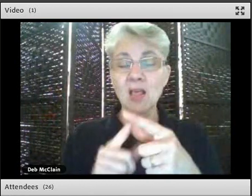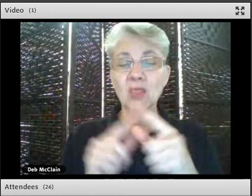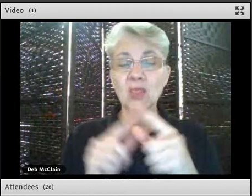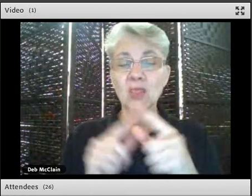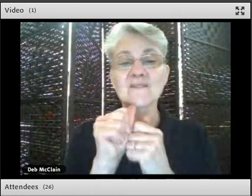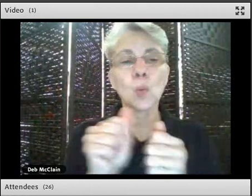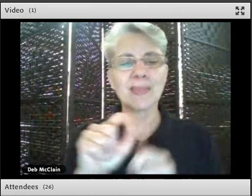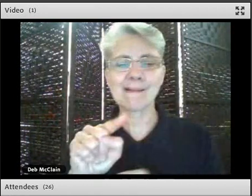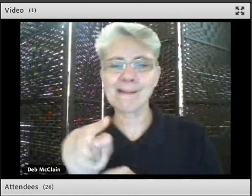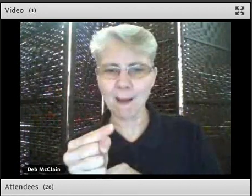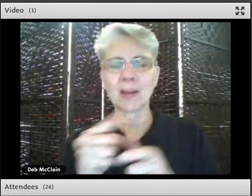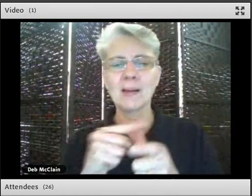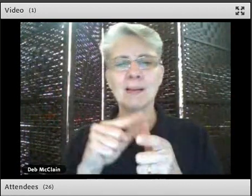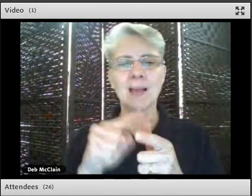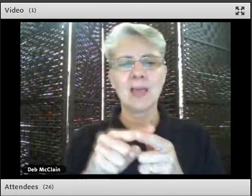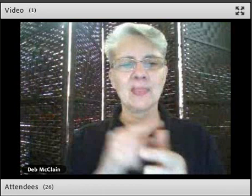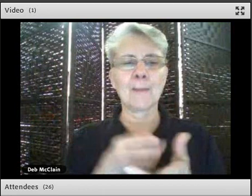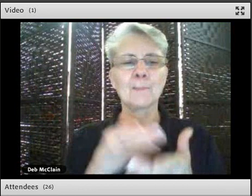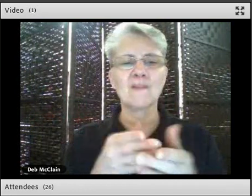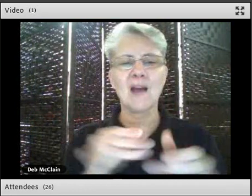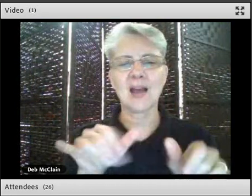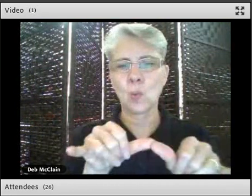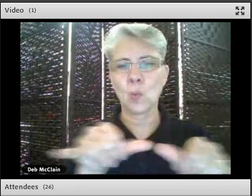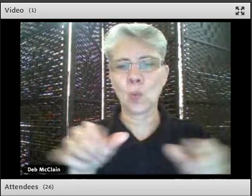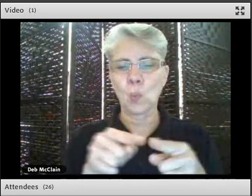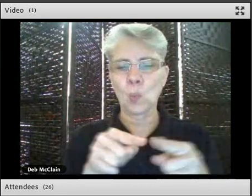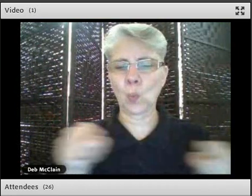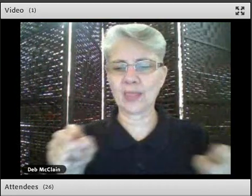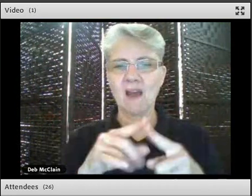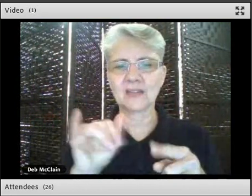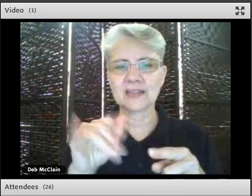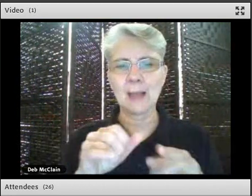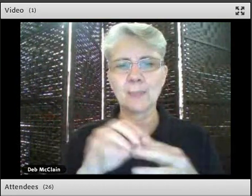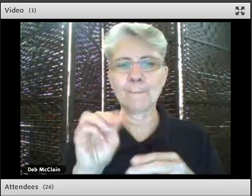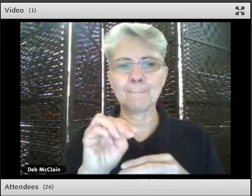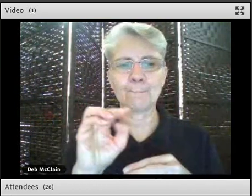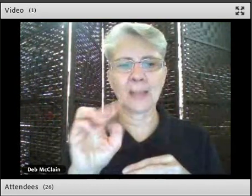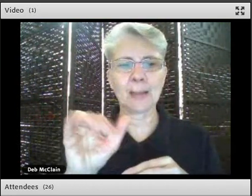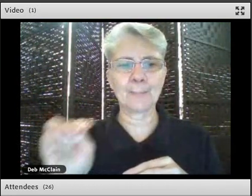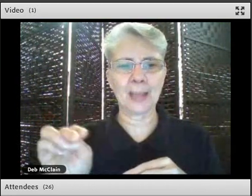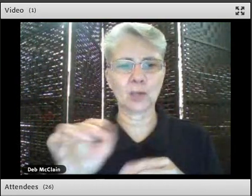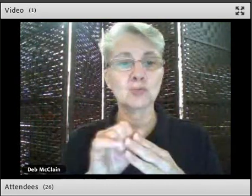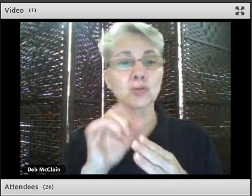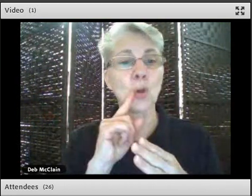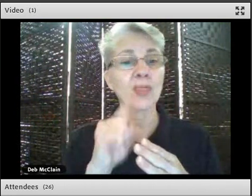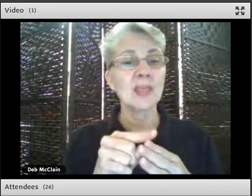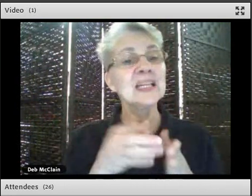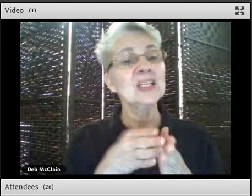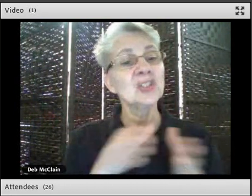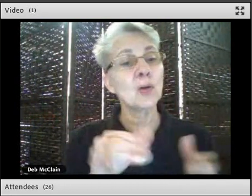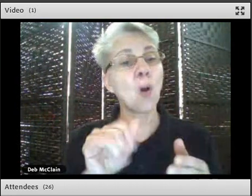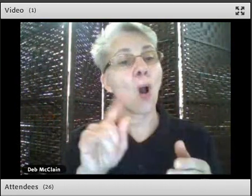So, the general audiocassette is "10 x 7 cm, 4 mm tape."